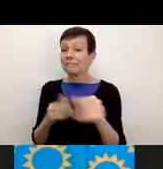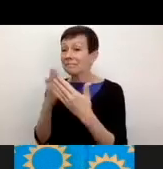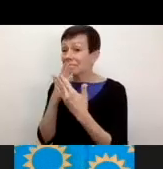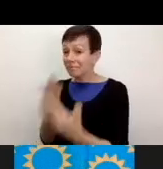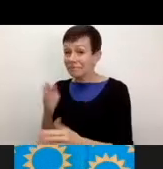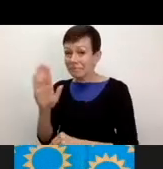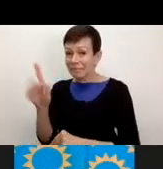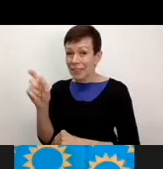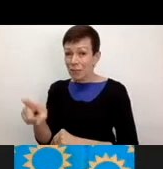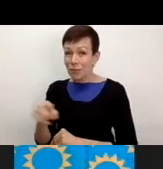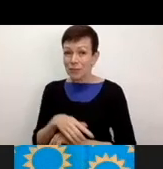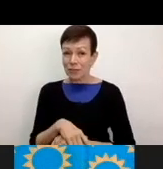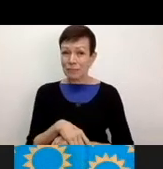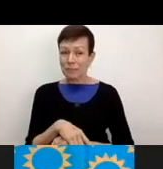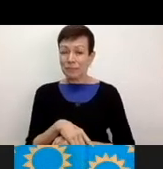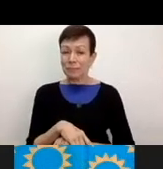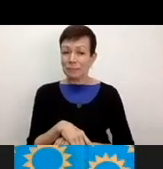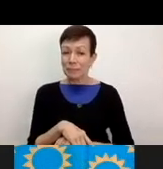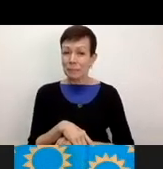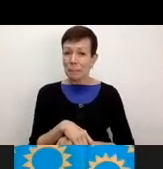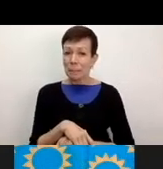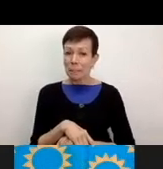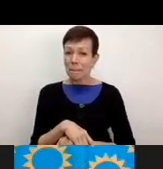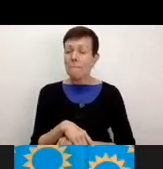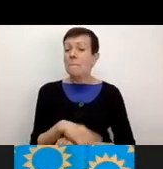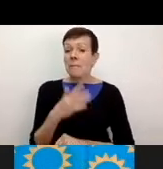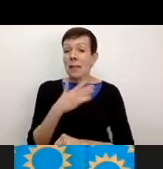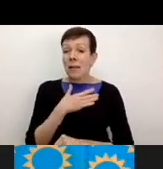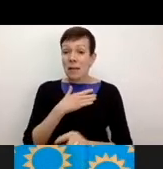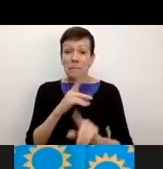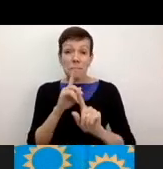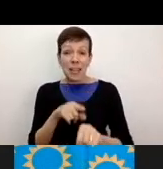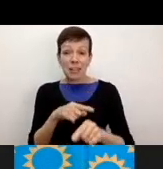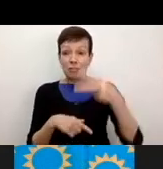There are, I guess, two answers to this question.